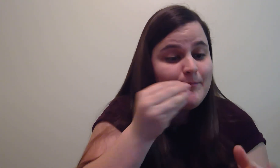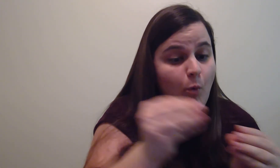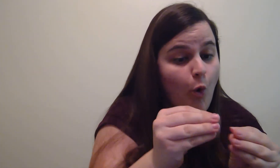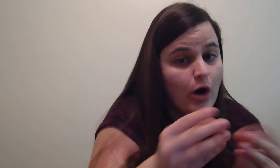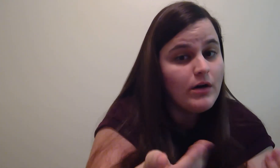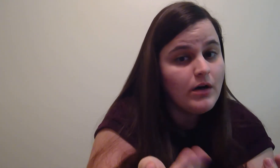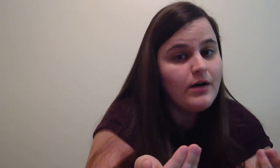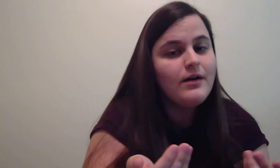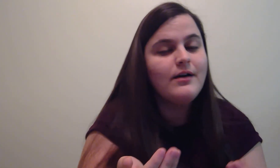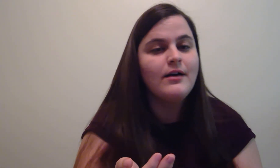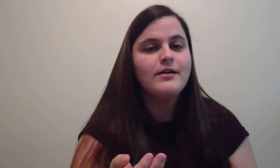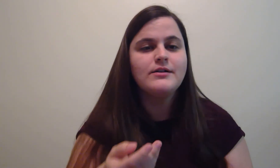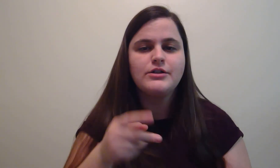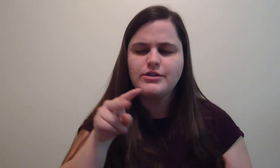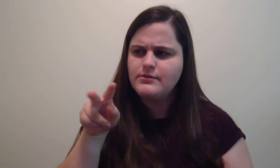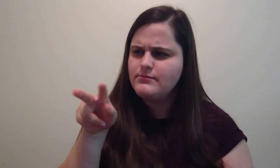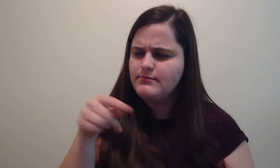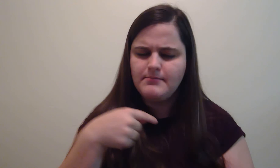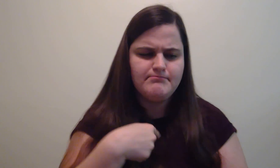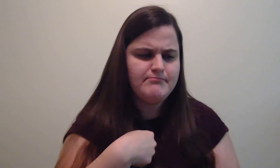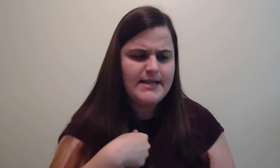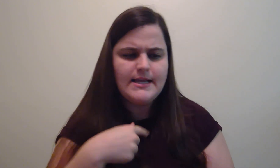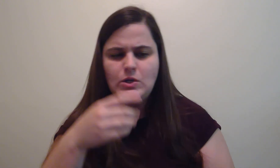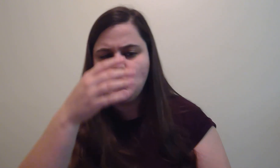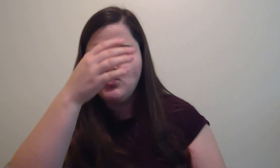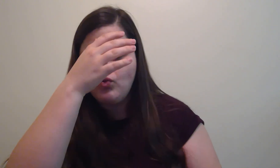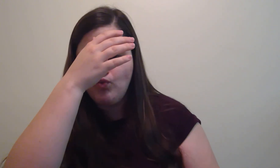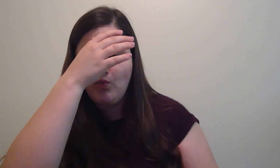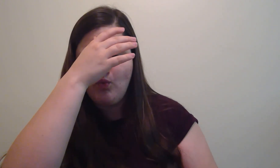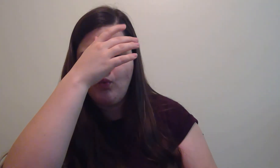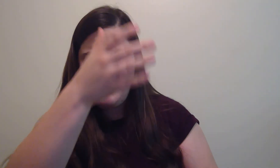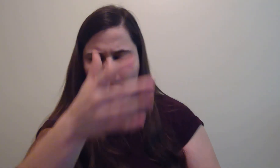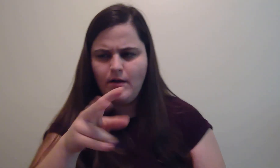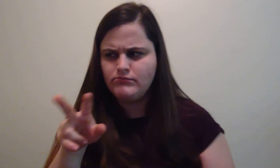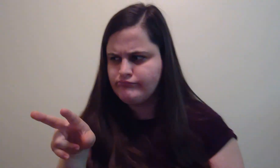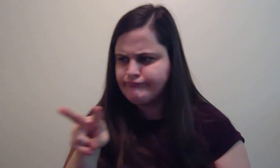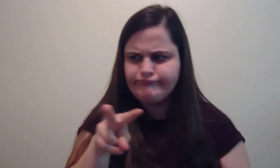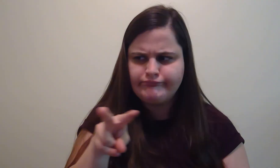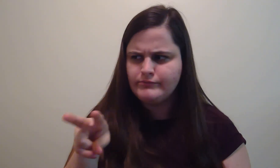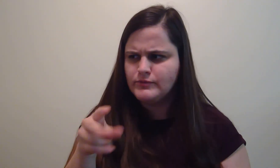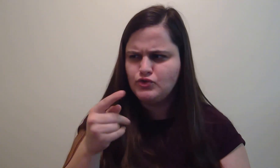that her dinner was delicious either. She just kept watching me and Grandad,